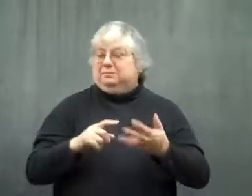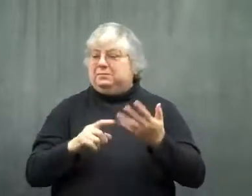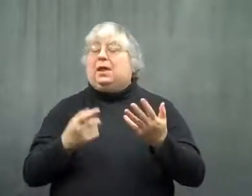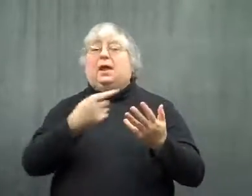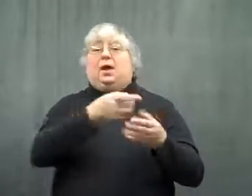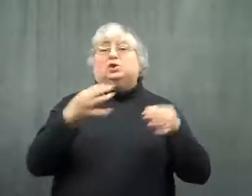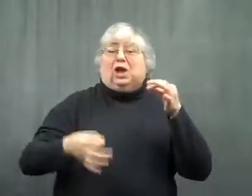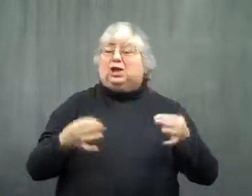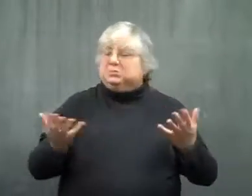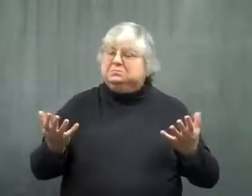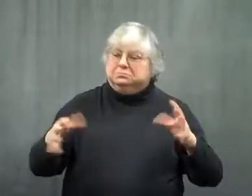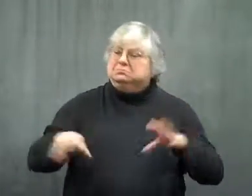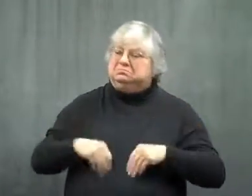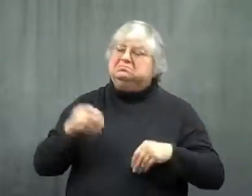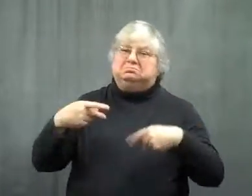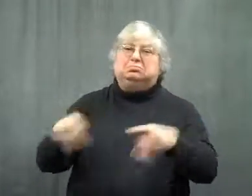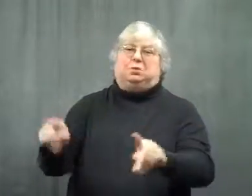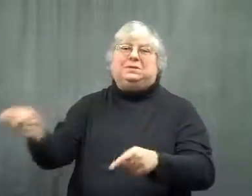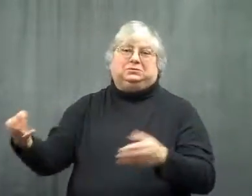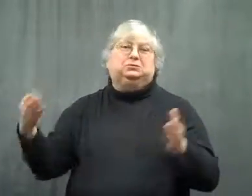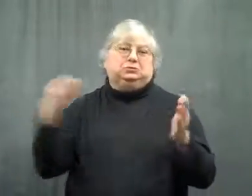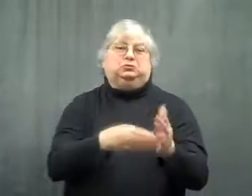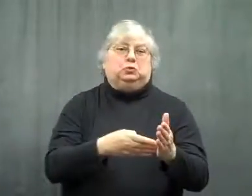The judge allowed the suit to proceed.